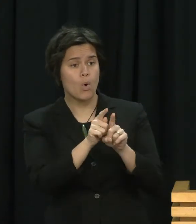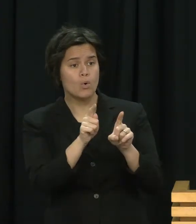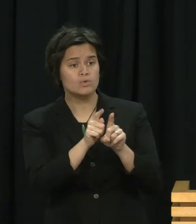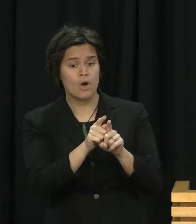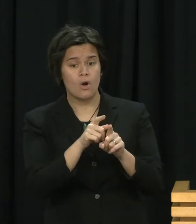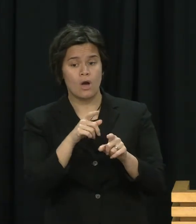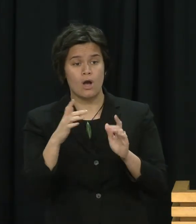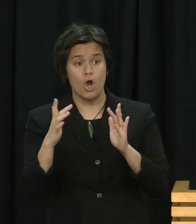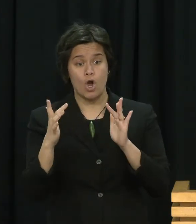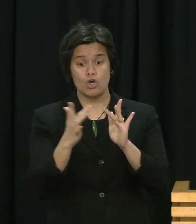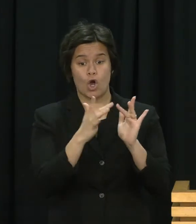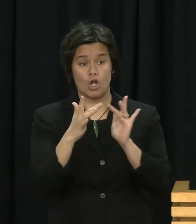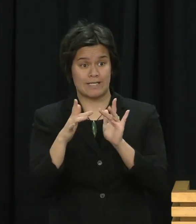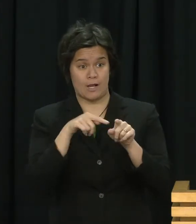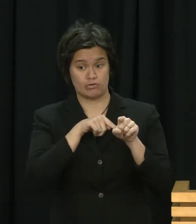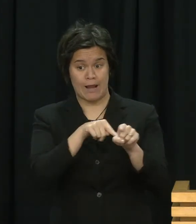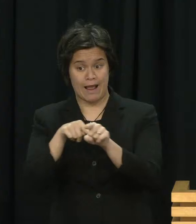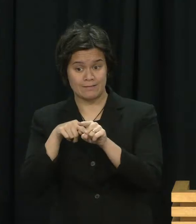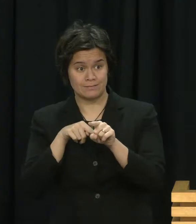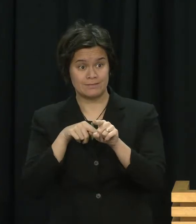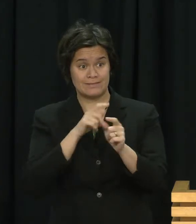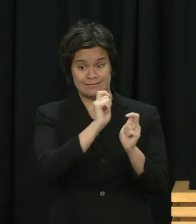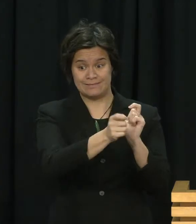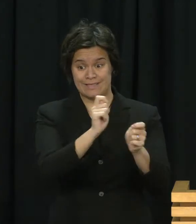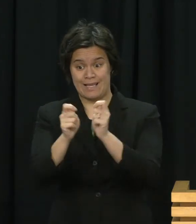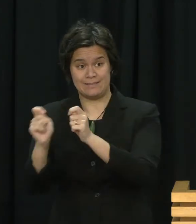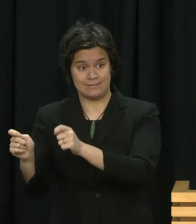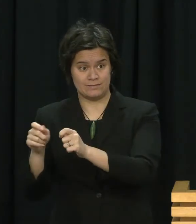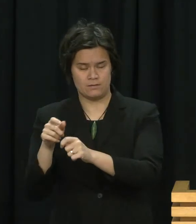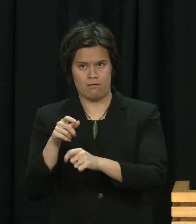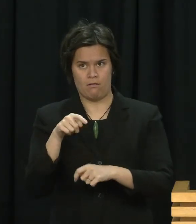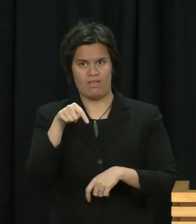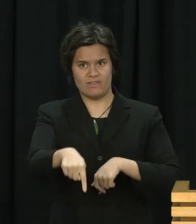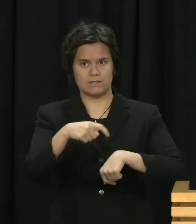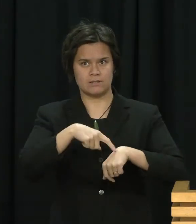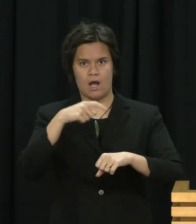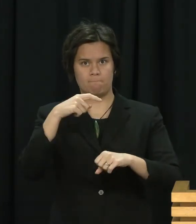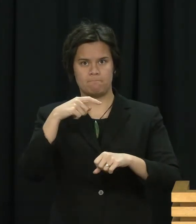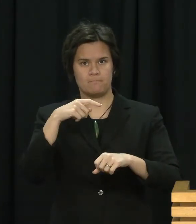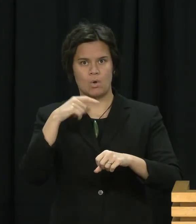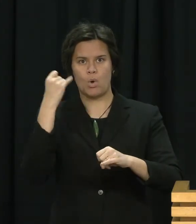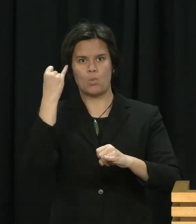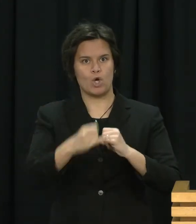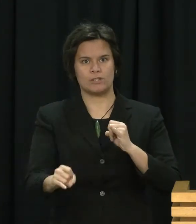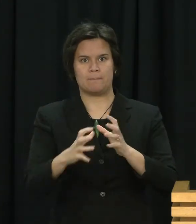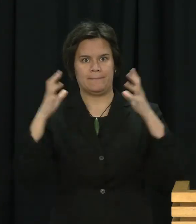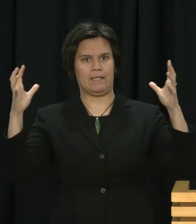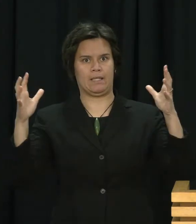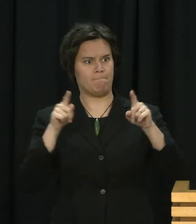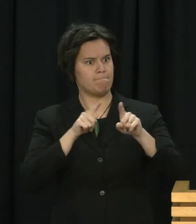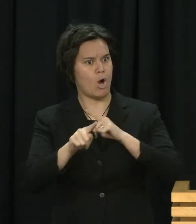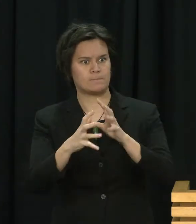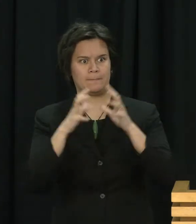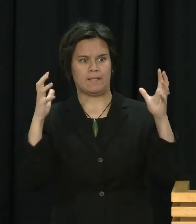When you consider that in the context of other positive cases that we've dealt with, we've never contact traced and tested this